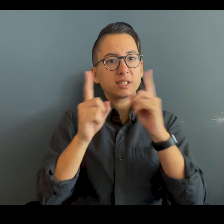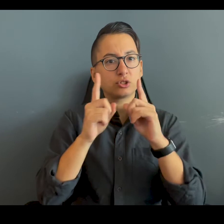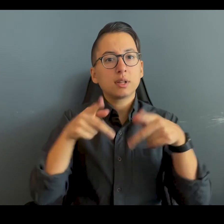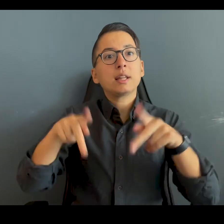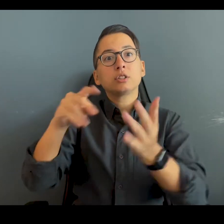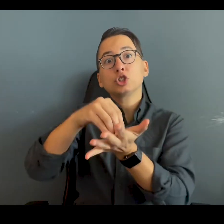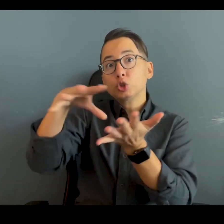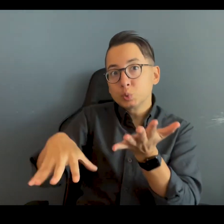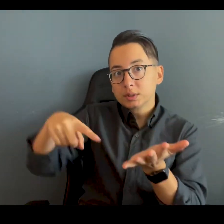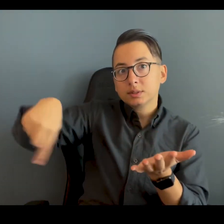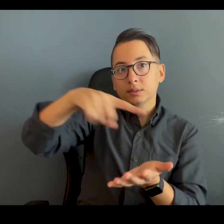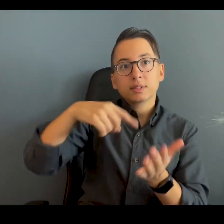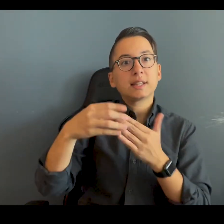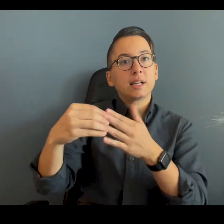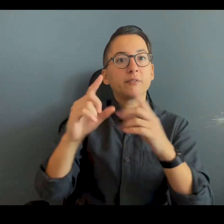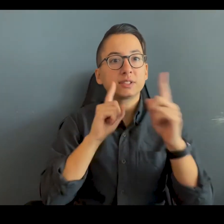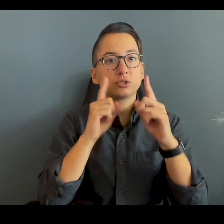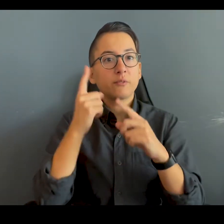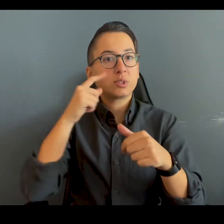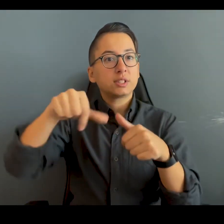Let them lead the conversations too!